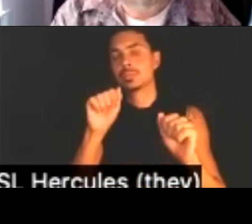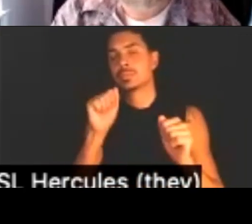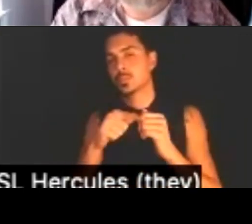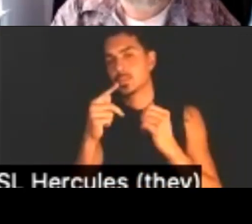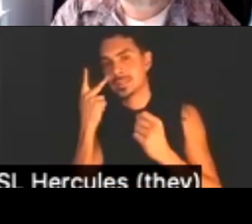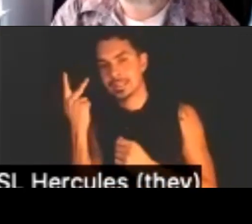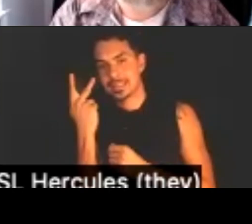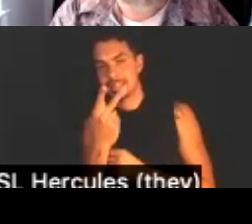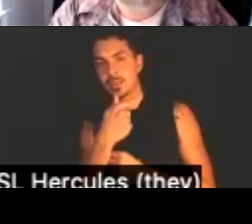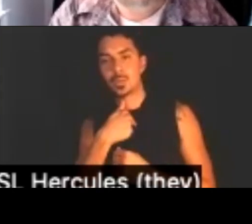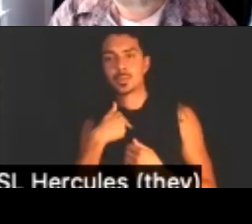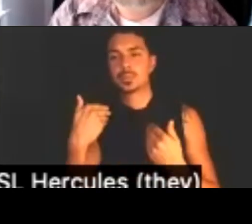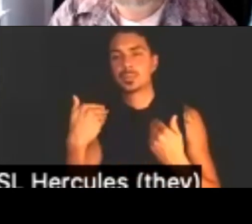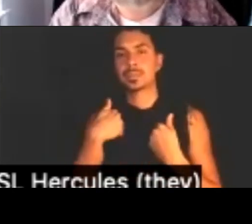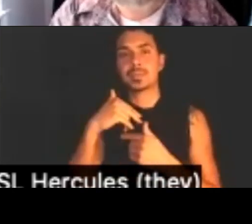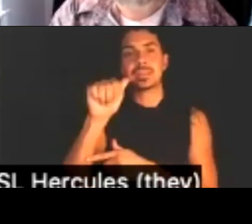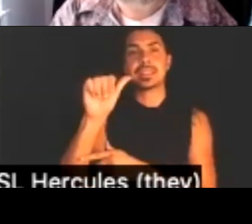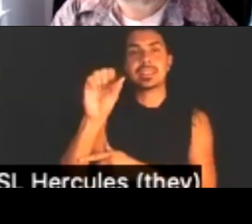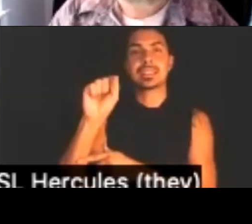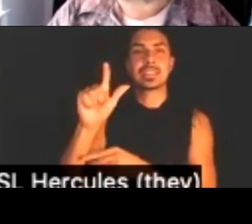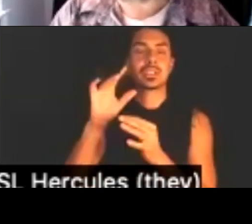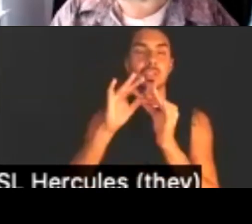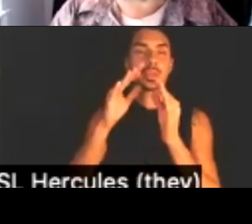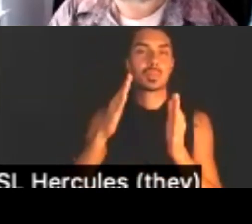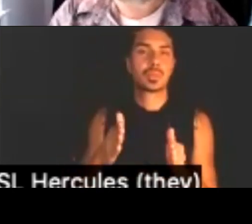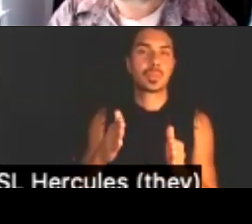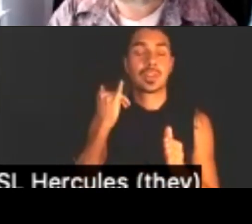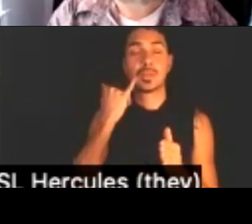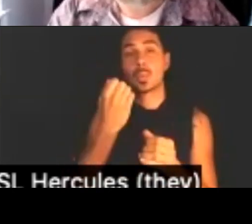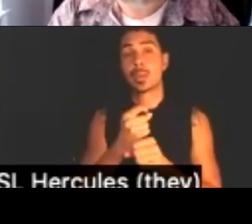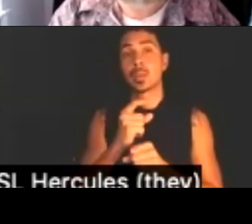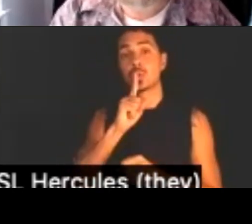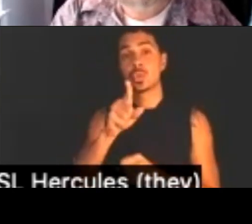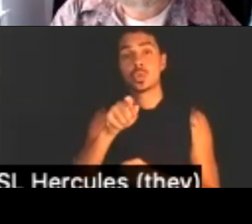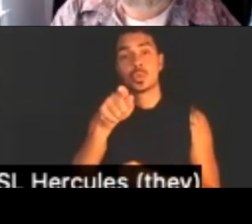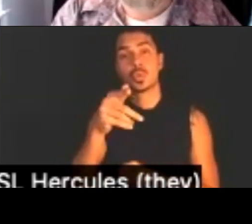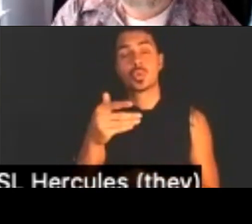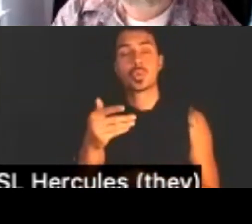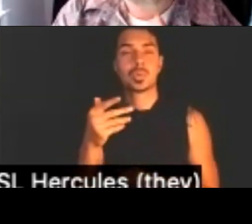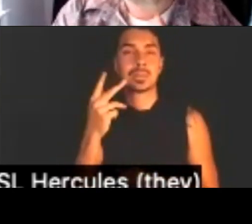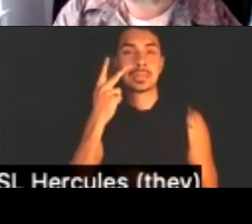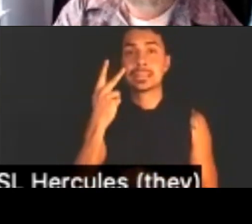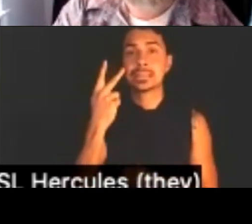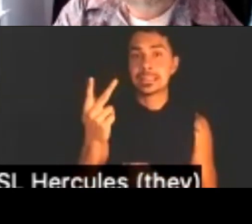we have an ASL interpreter, so if you would like to make sure that you see one of those two people,